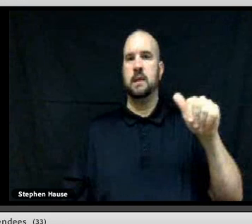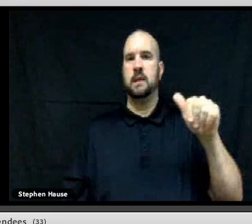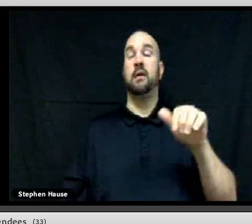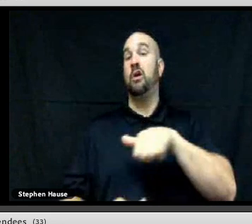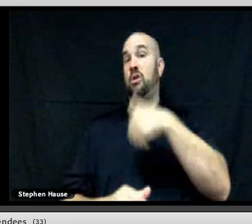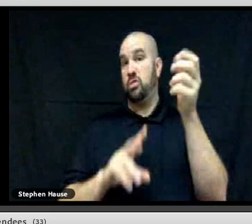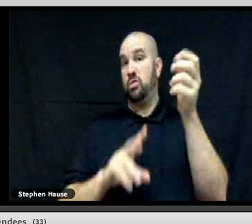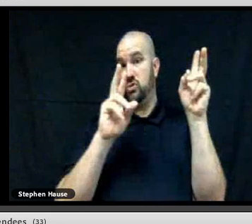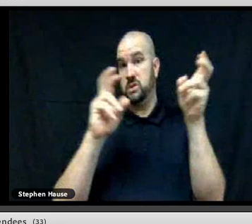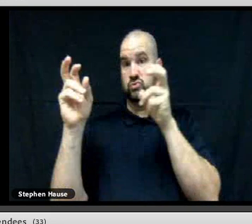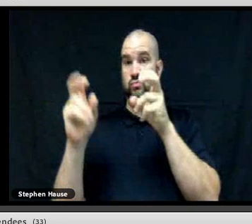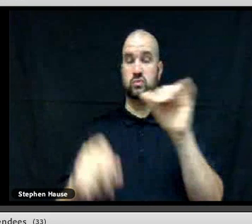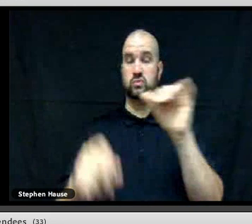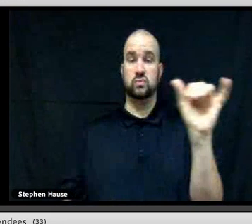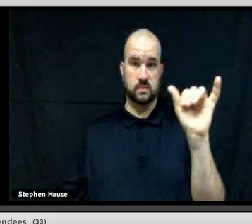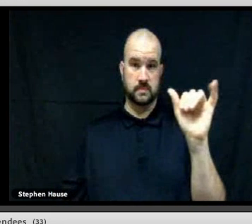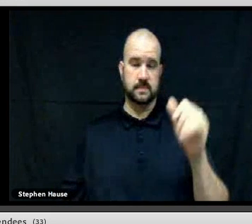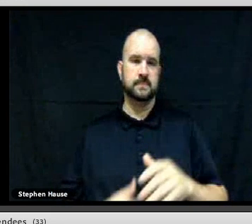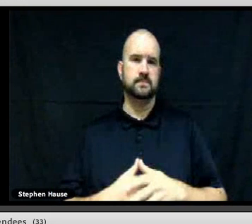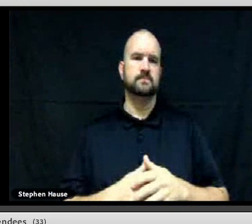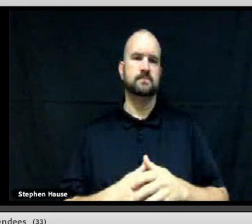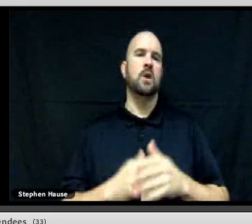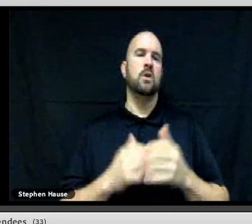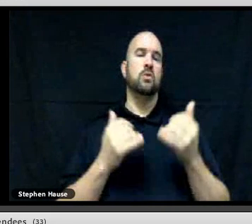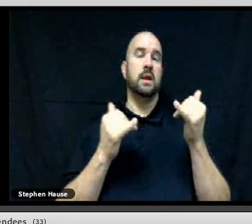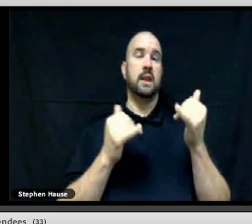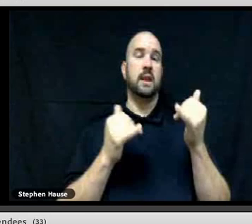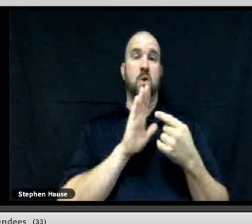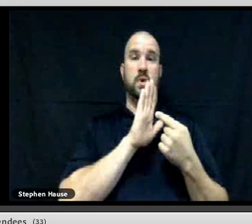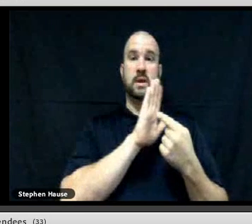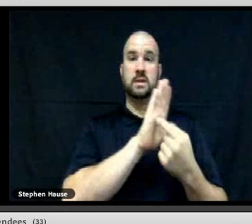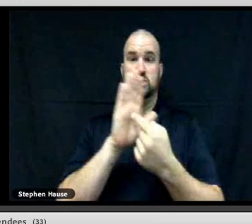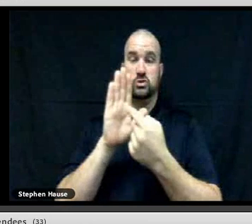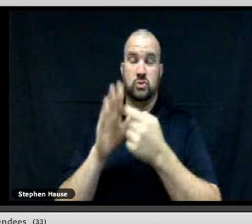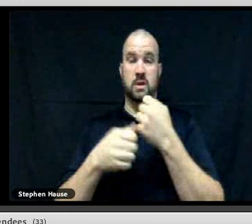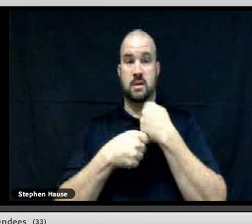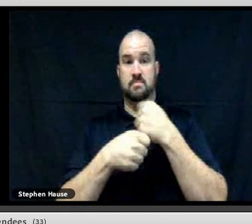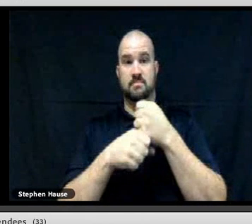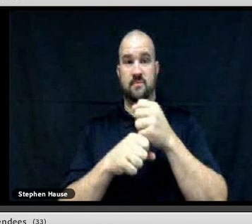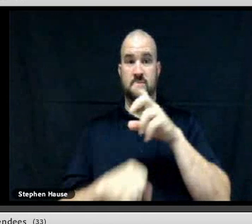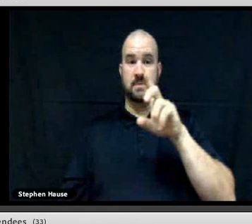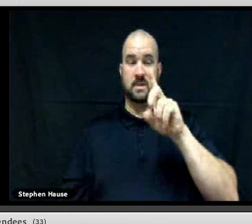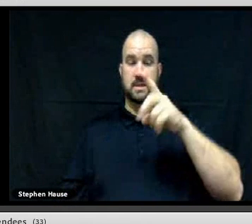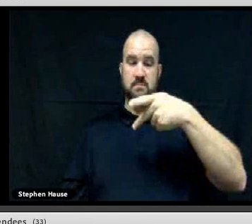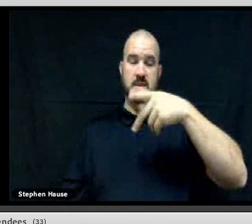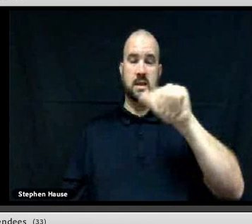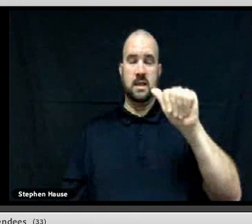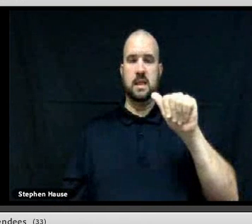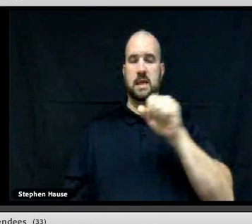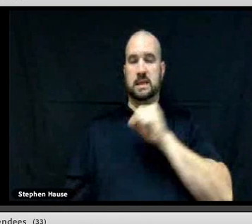Um, currently, exhibitions are curated by DPLA staff, DPLA partner institutions, and graduate students, um,